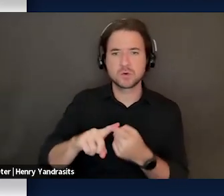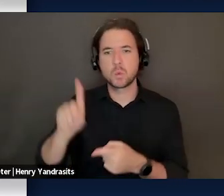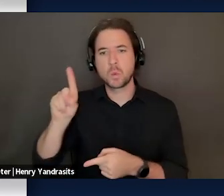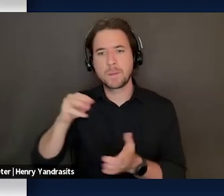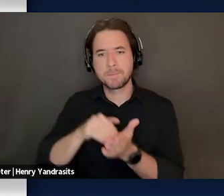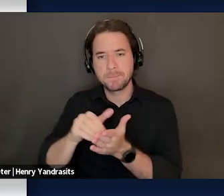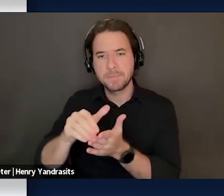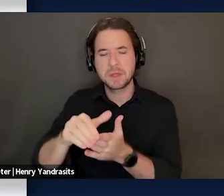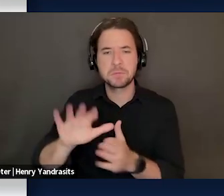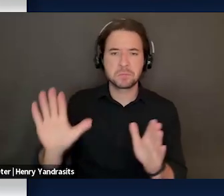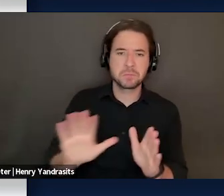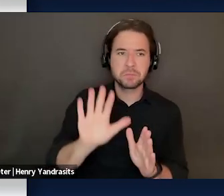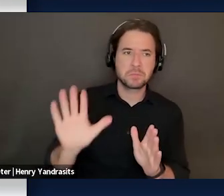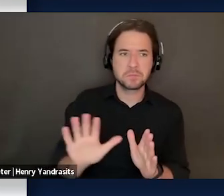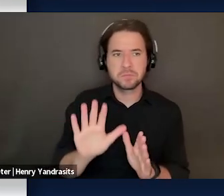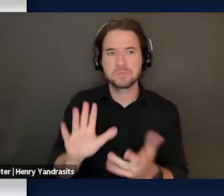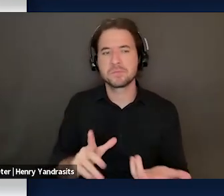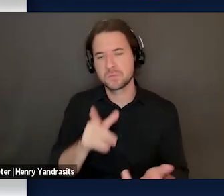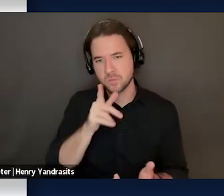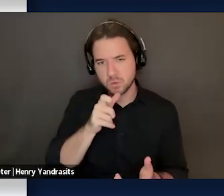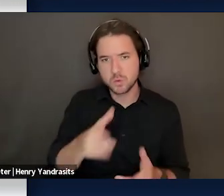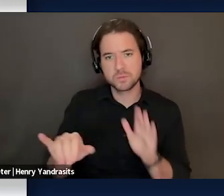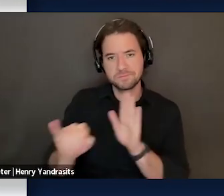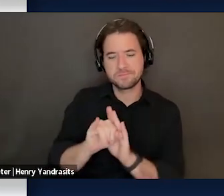individuals who identify as being Deaf American Sign Language users.